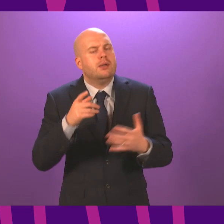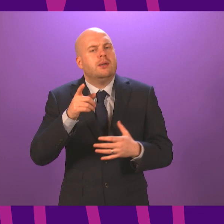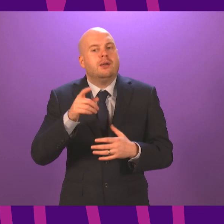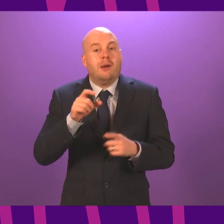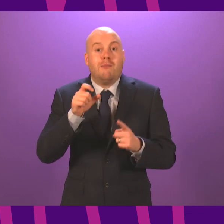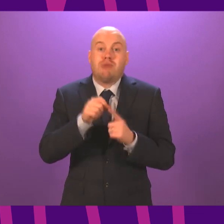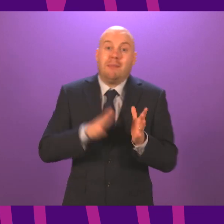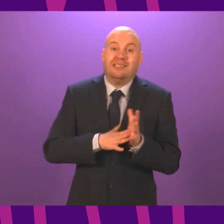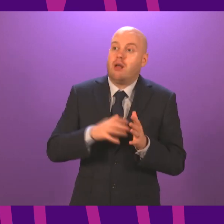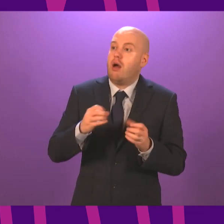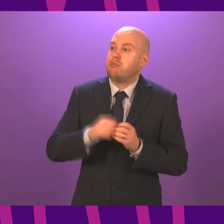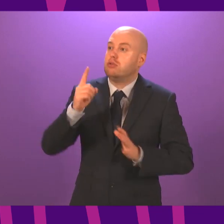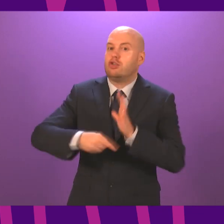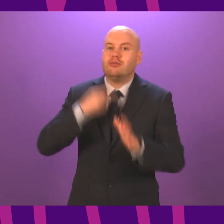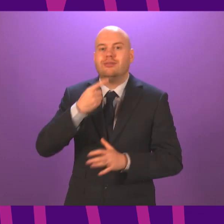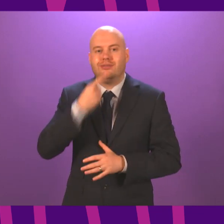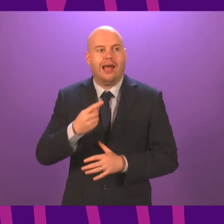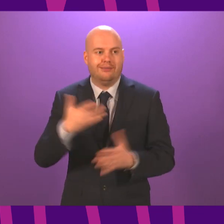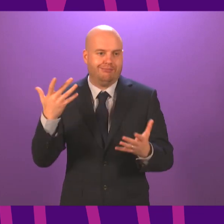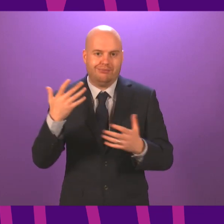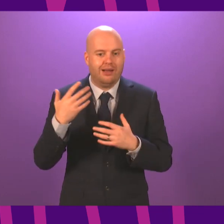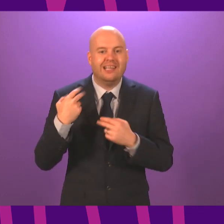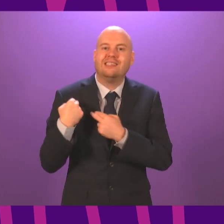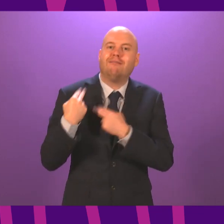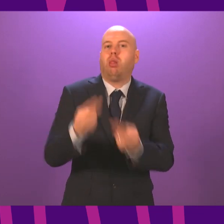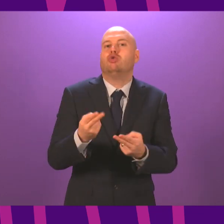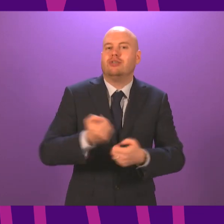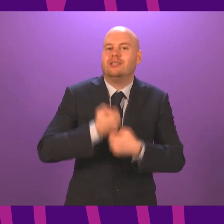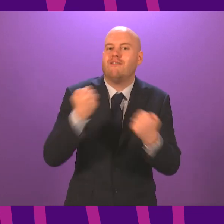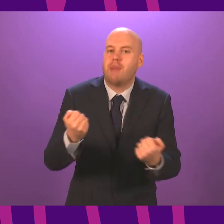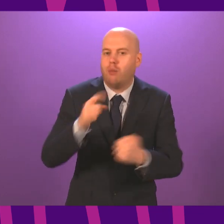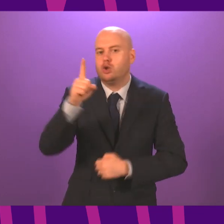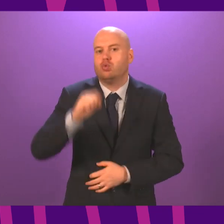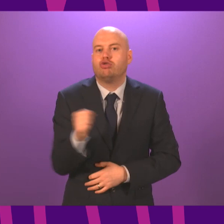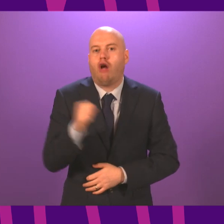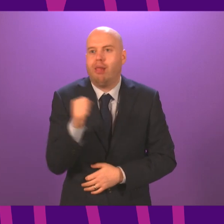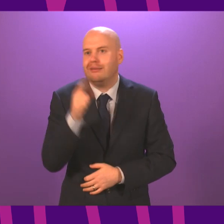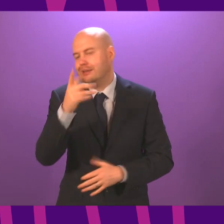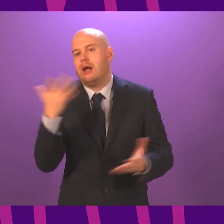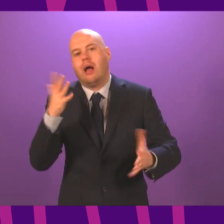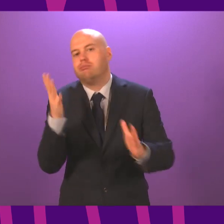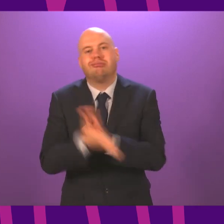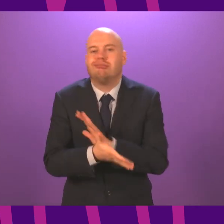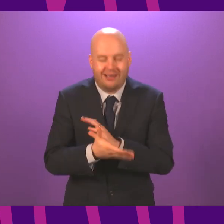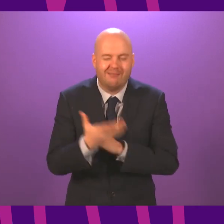appal most moderate and reasonable people. The Liberal Democrats fought alongside the Government for a Scottish Parliament and for more powers for this chamber.